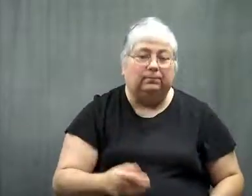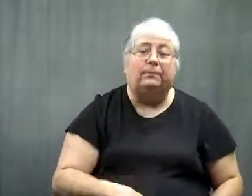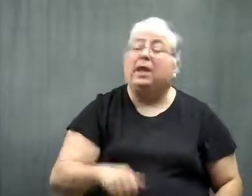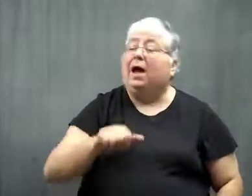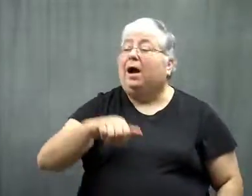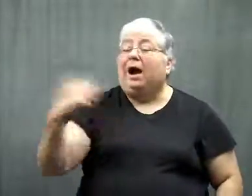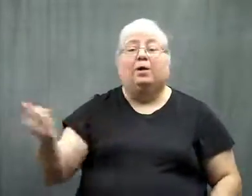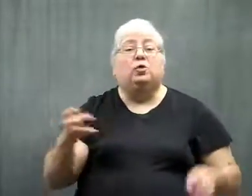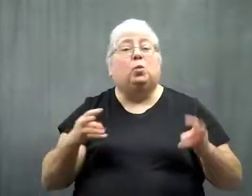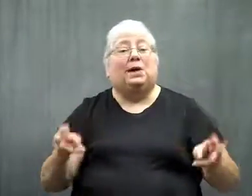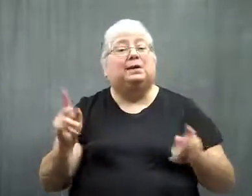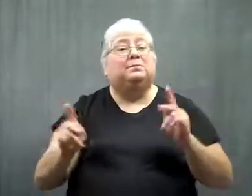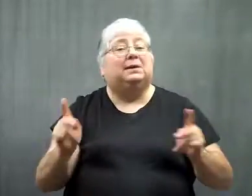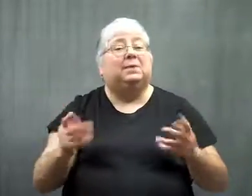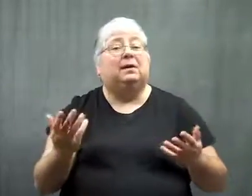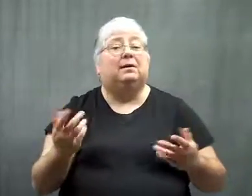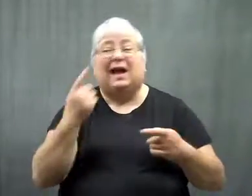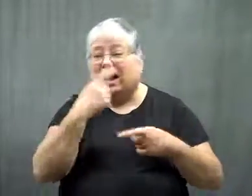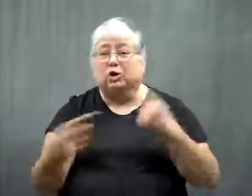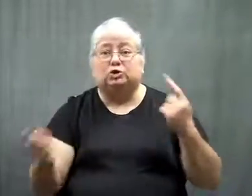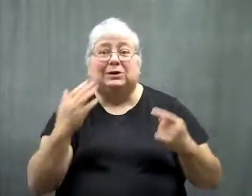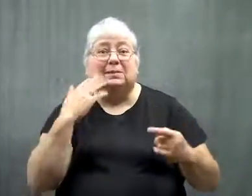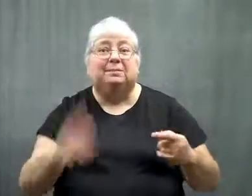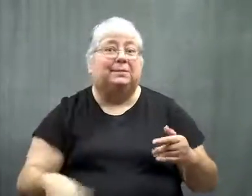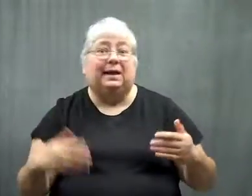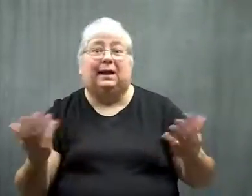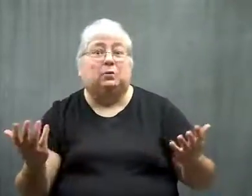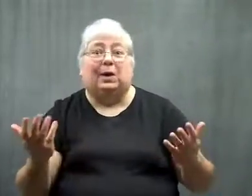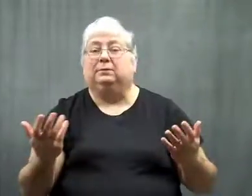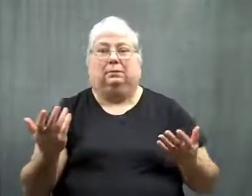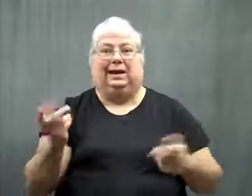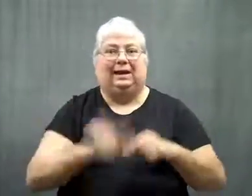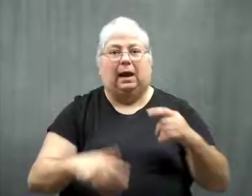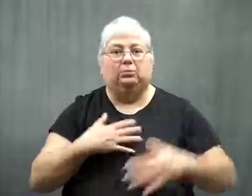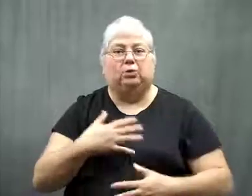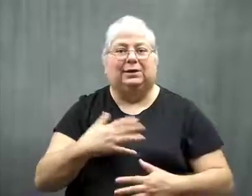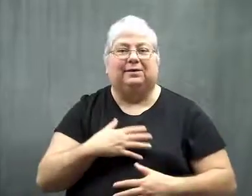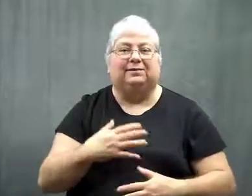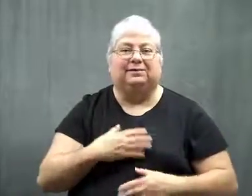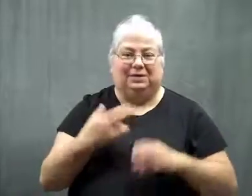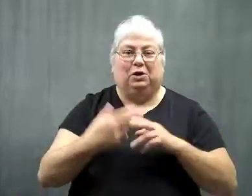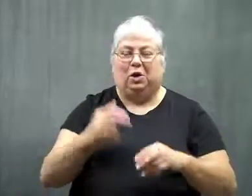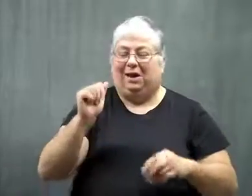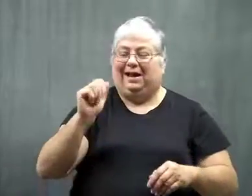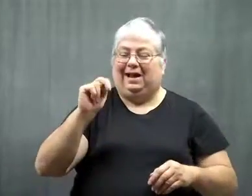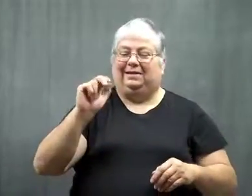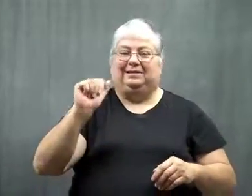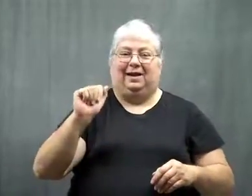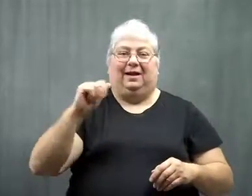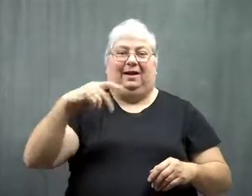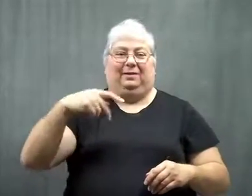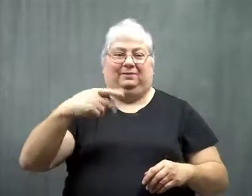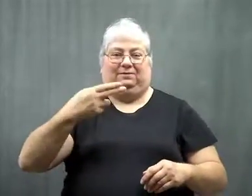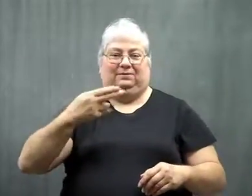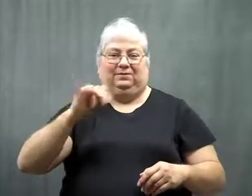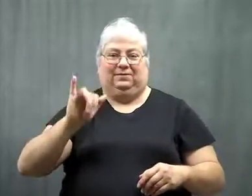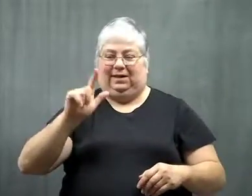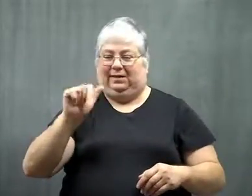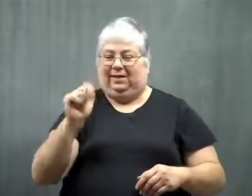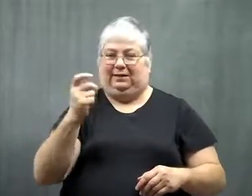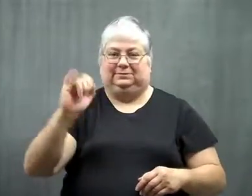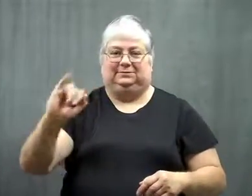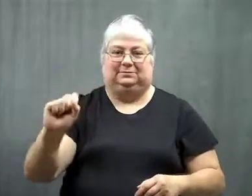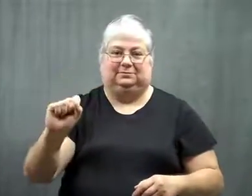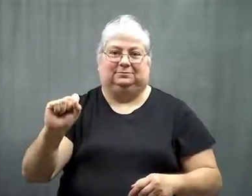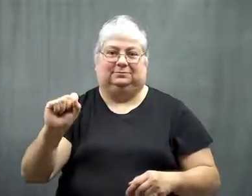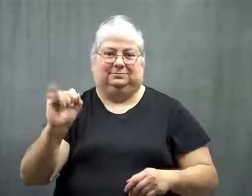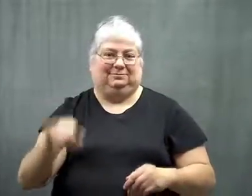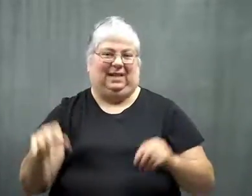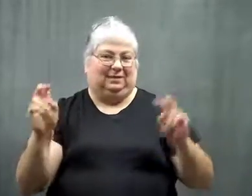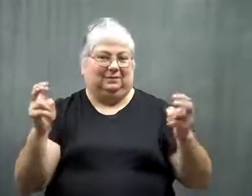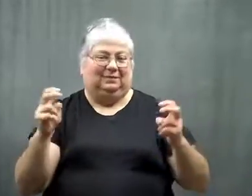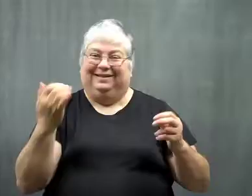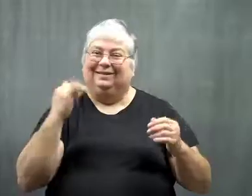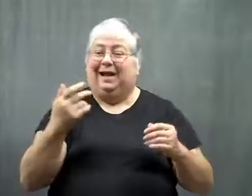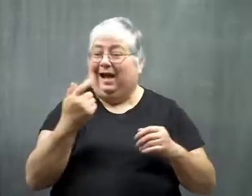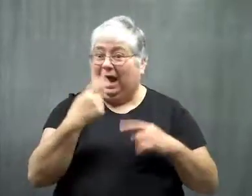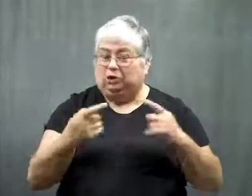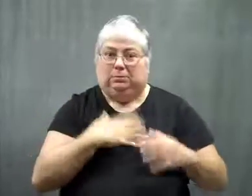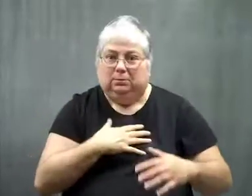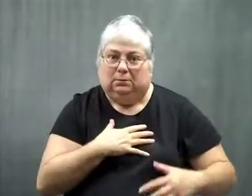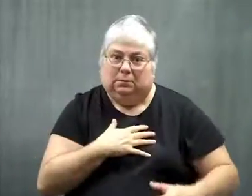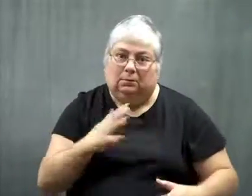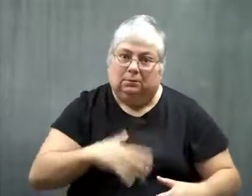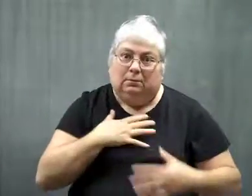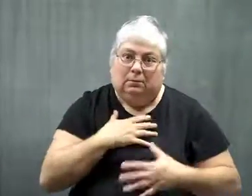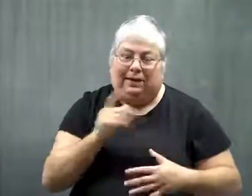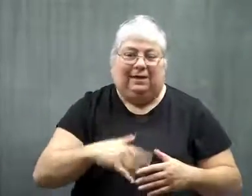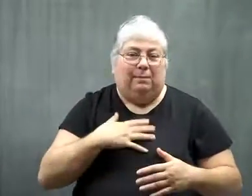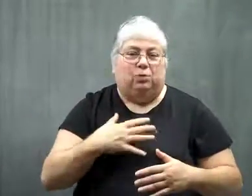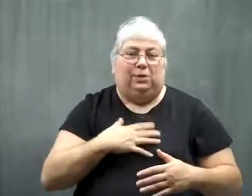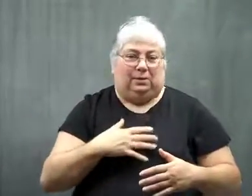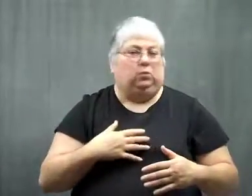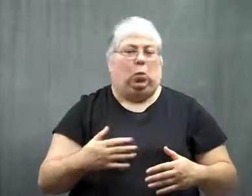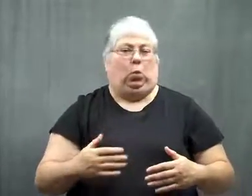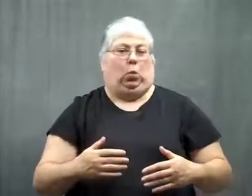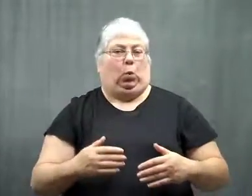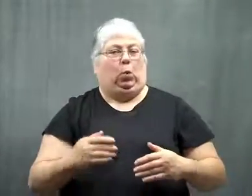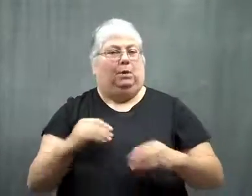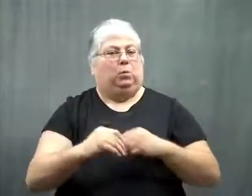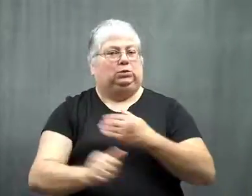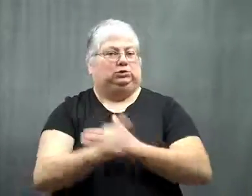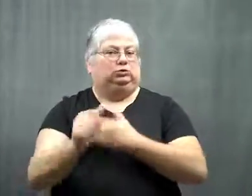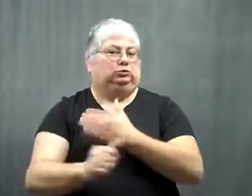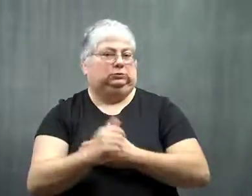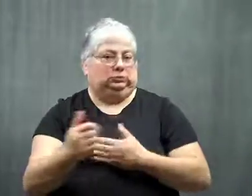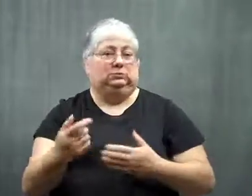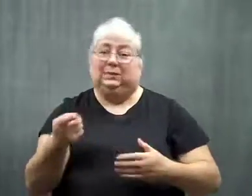Another type of allergic reaction is anaphylaxis, which is the inability to breathe.